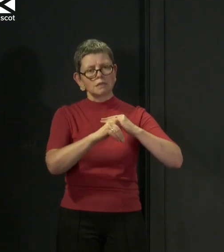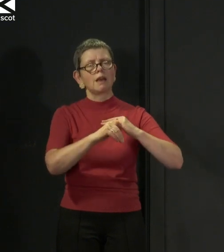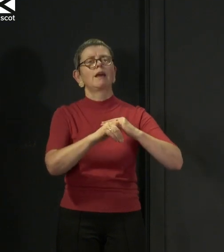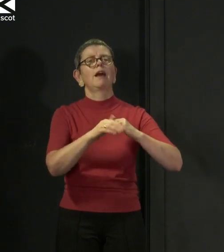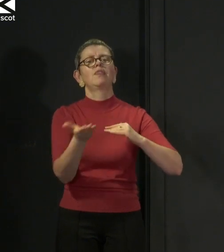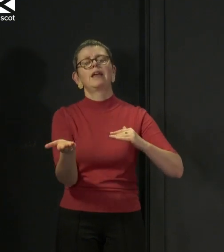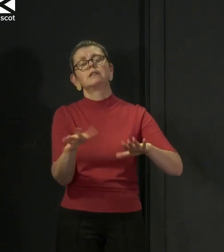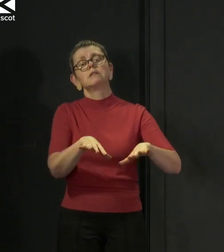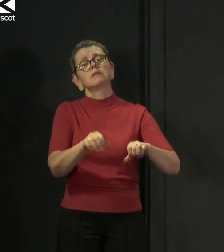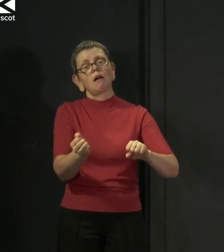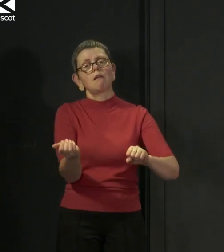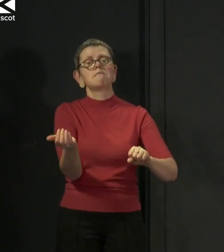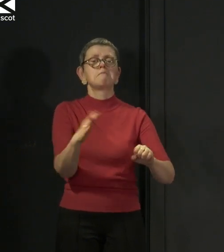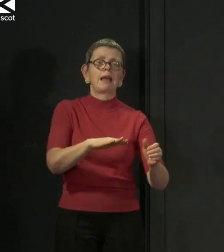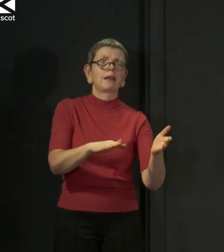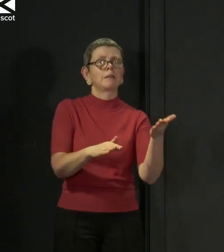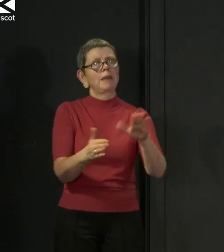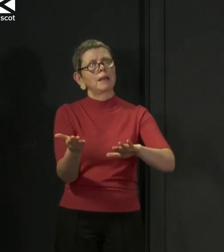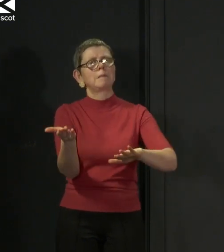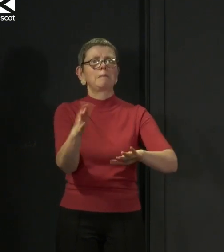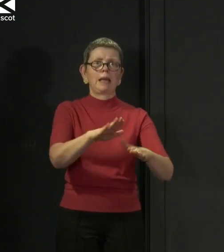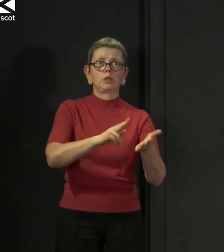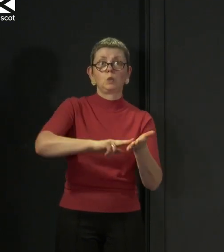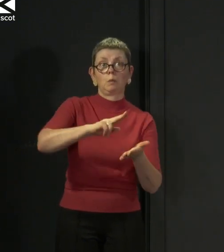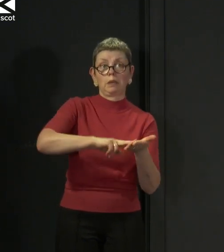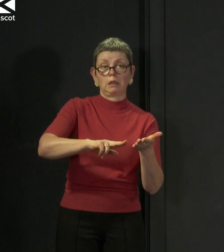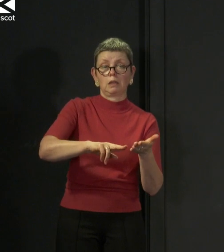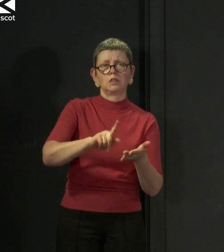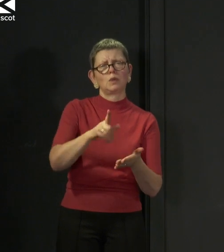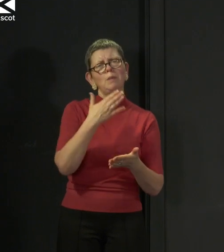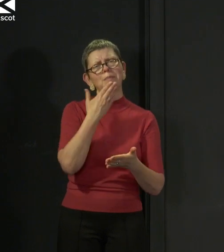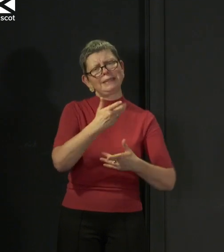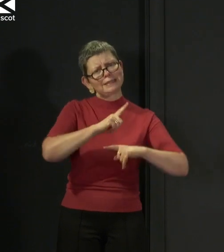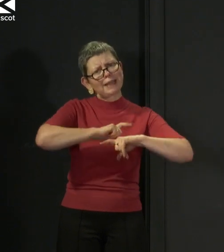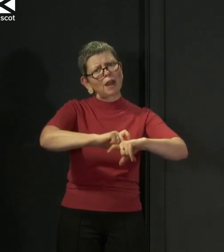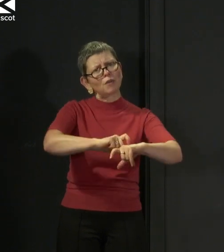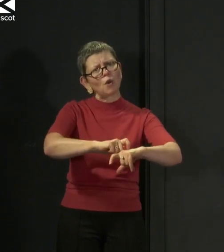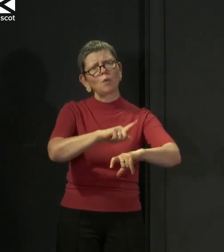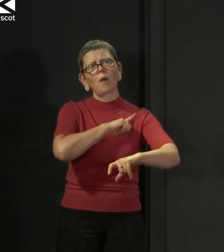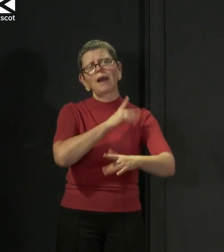some form of normality, so please, please stick with it. You are making a real difference,